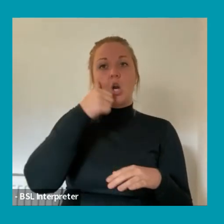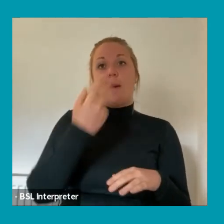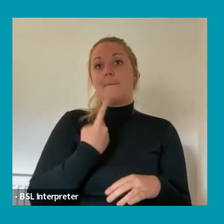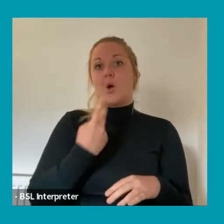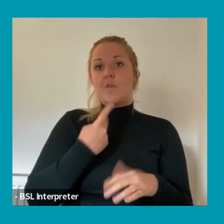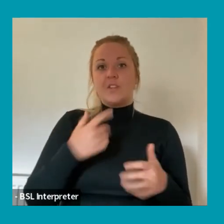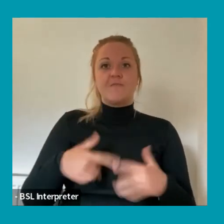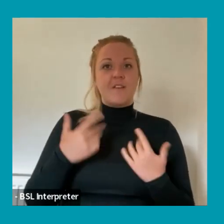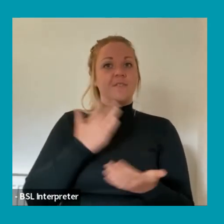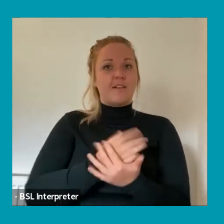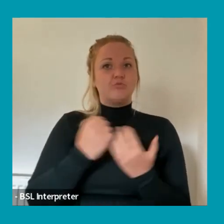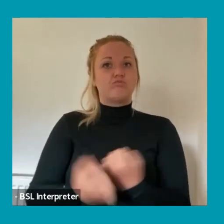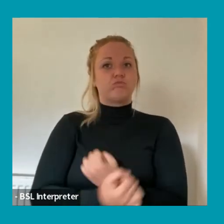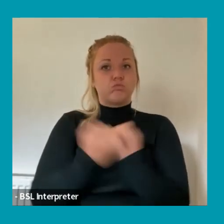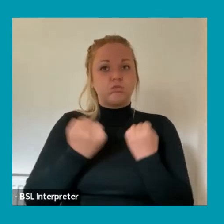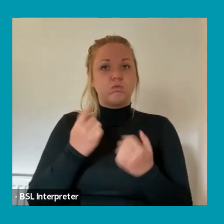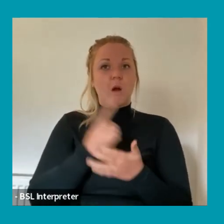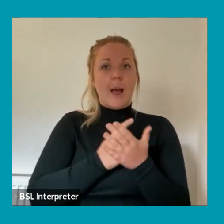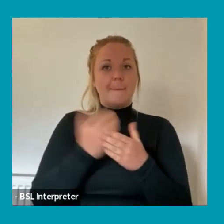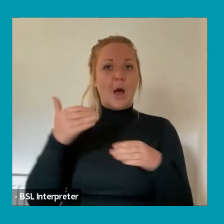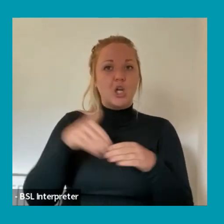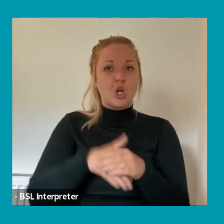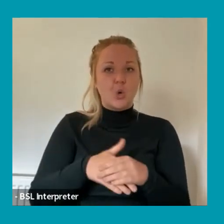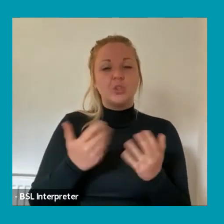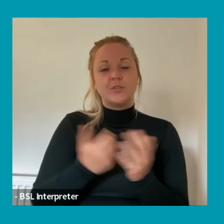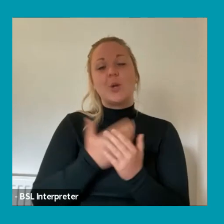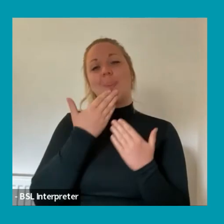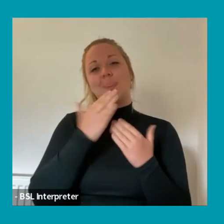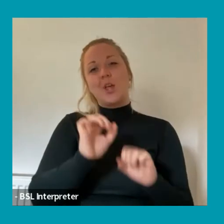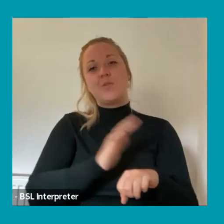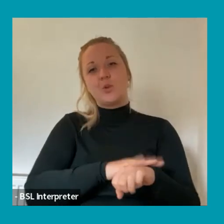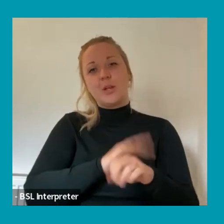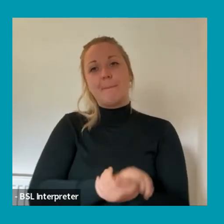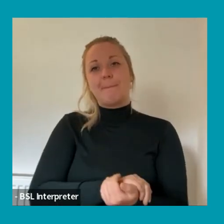I've very pleased you gave up your tame today. Thank you everyone for listening.